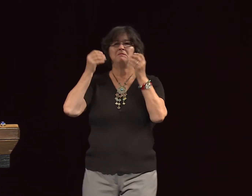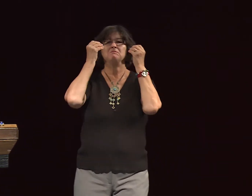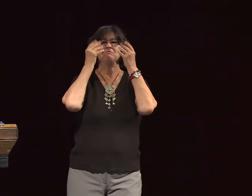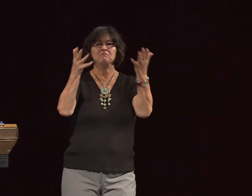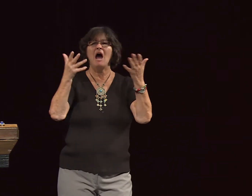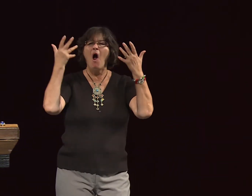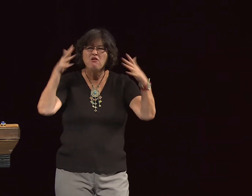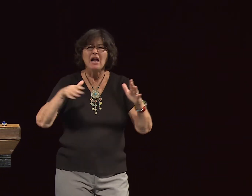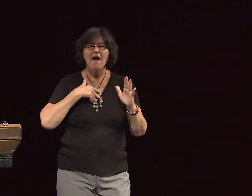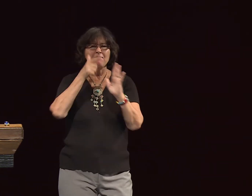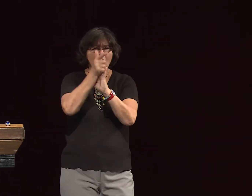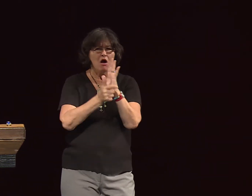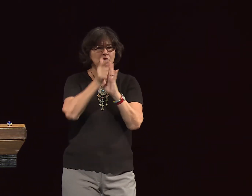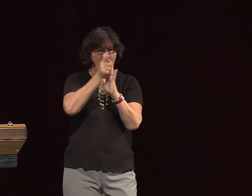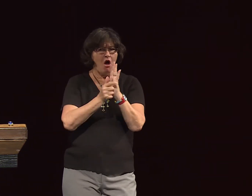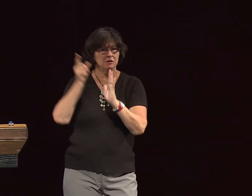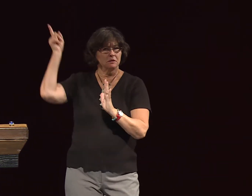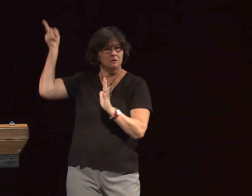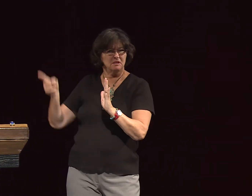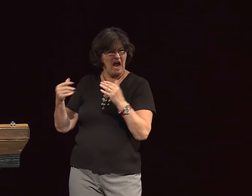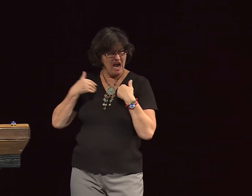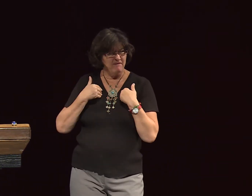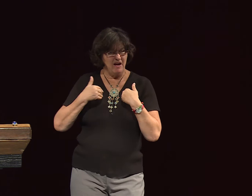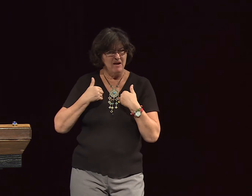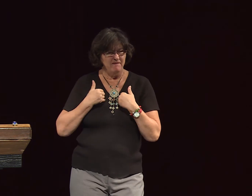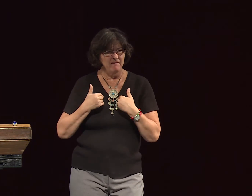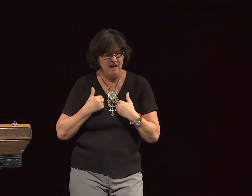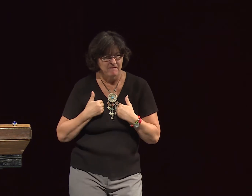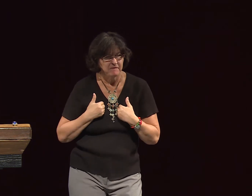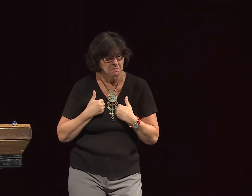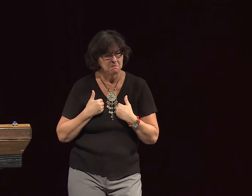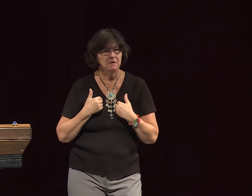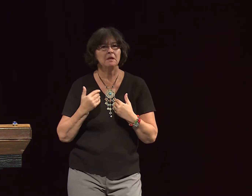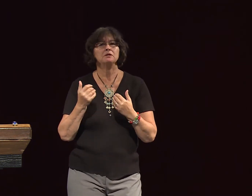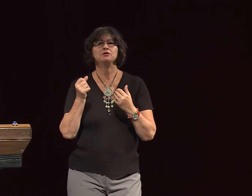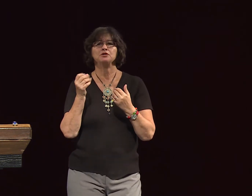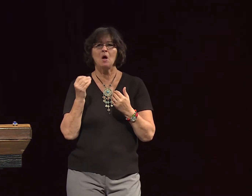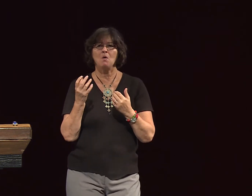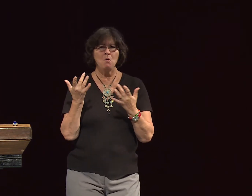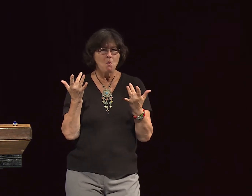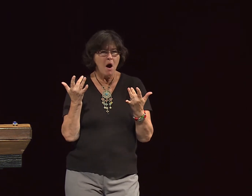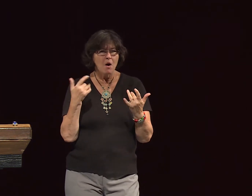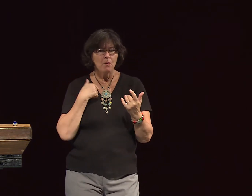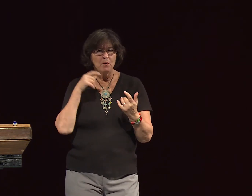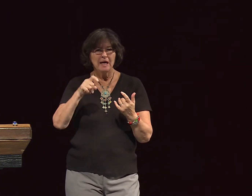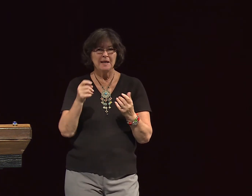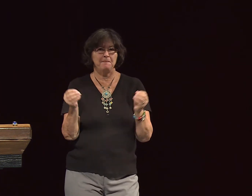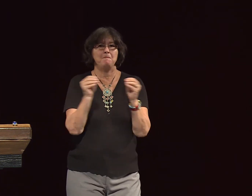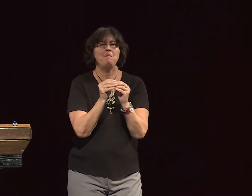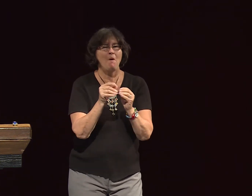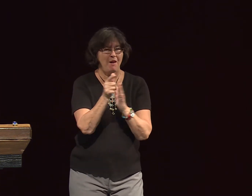Before you go ahead and read this slide... Now, we have many laws that have been passed over many years.